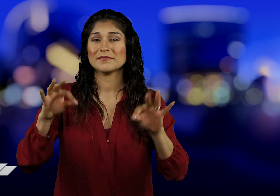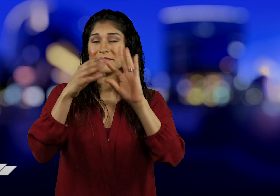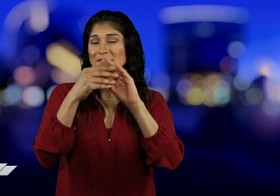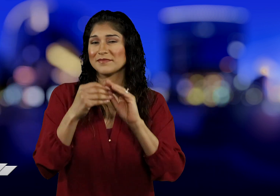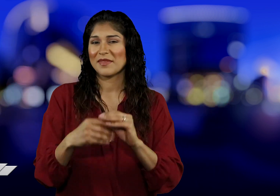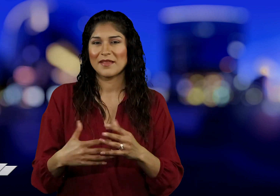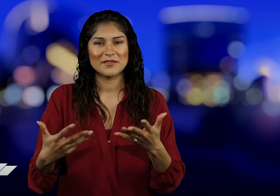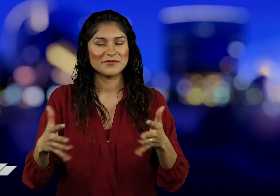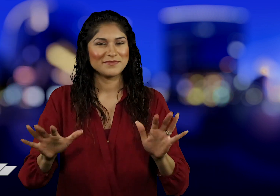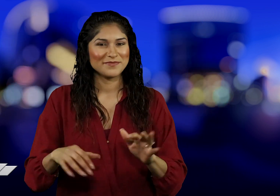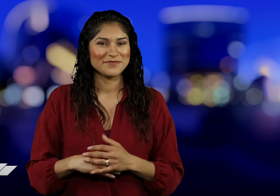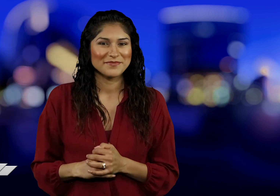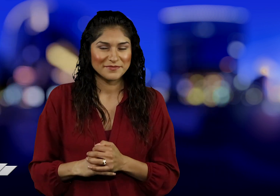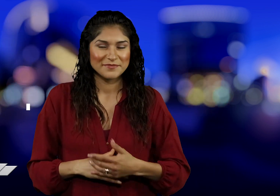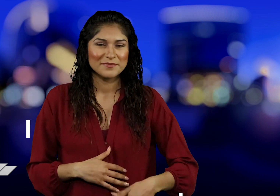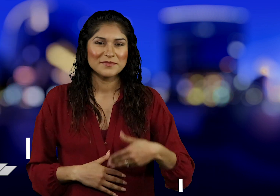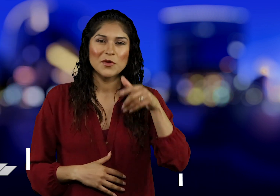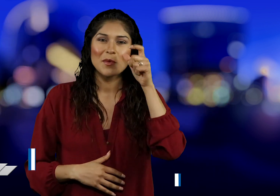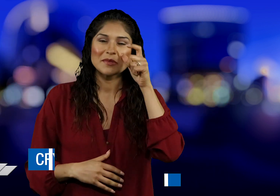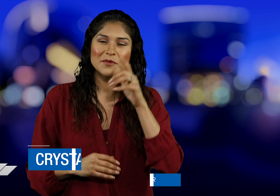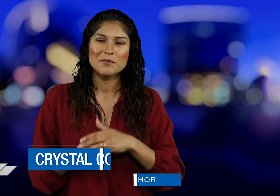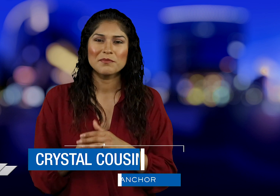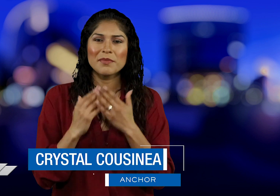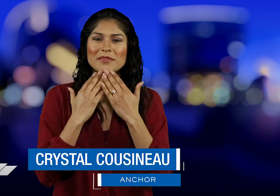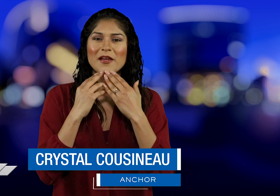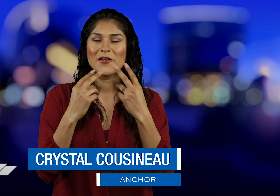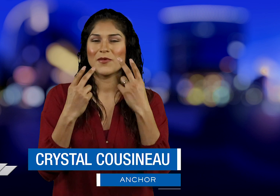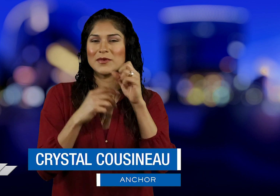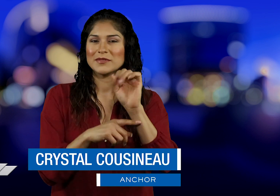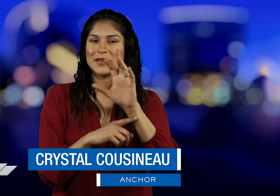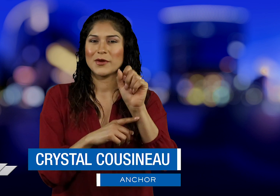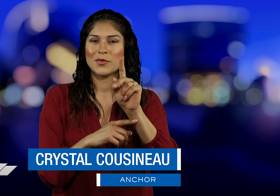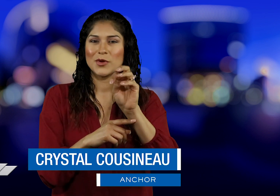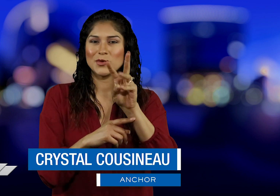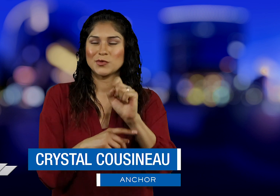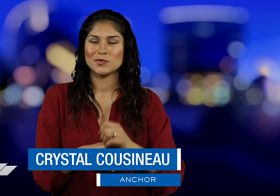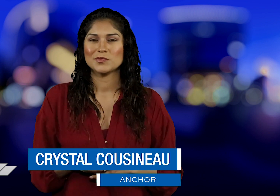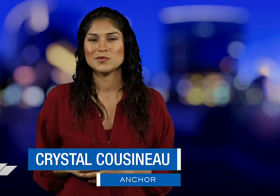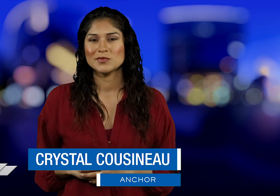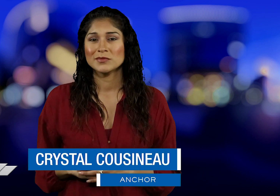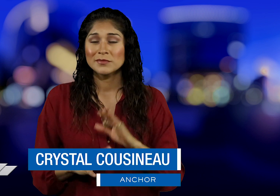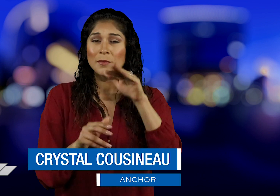And those are your top stories for today. I'm Crystal Cousineau. Thank you for watching Sign1News.